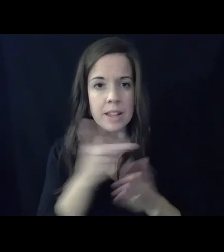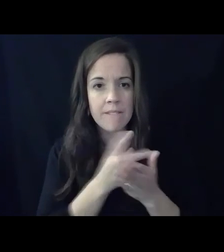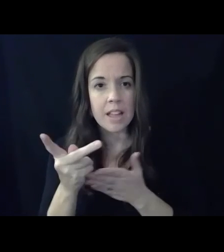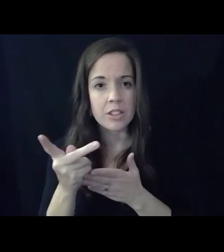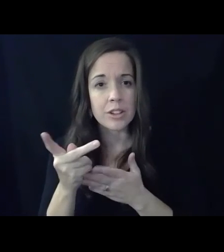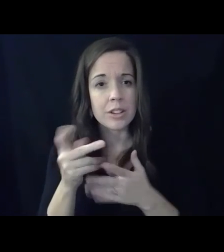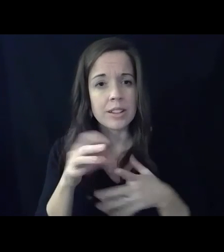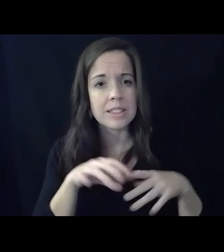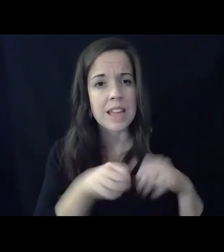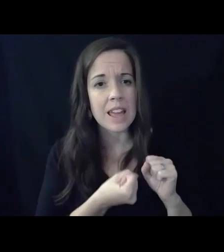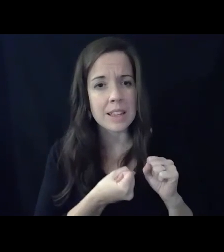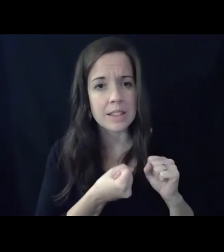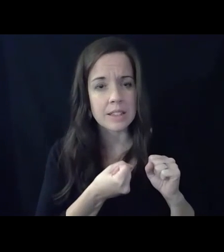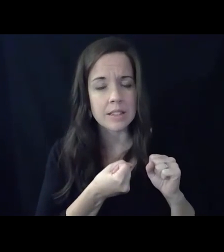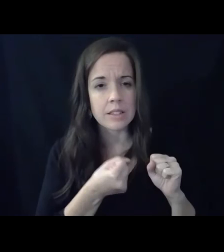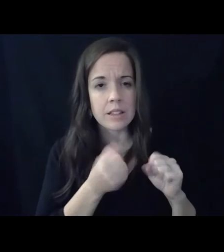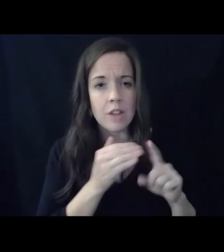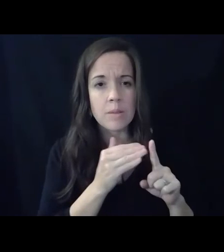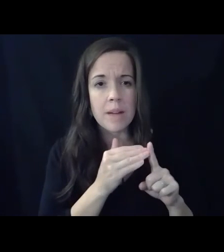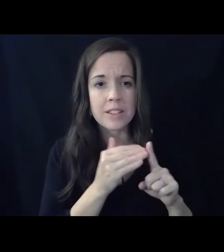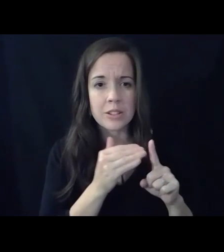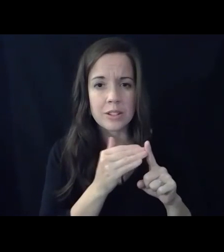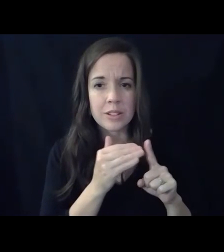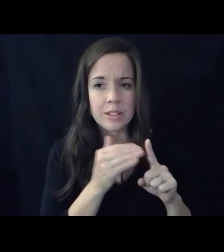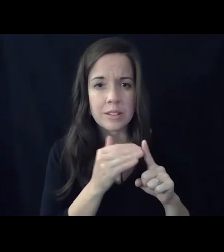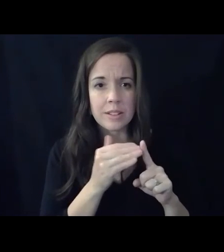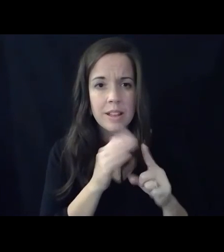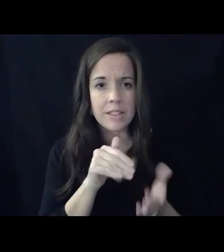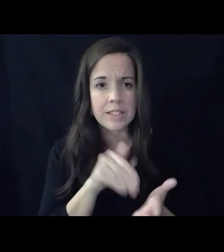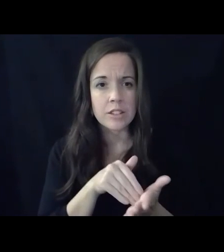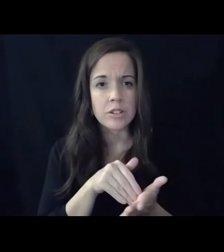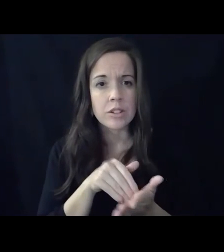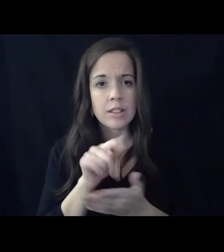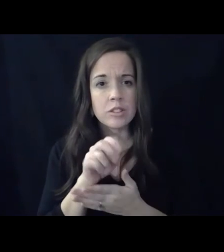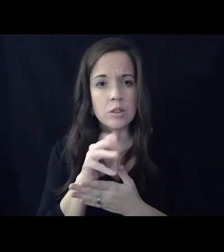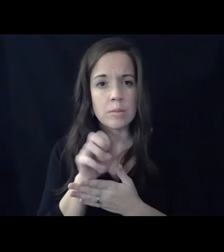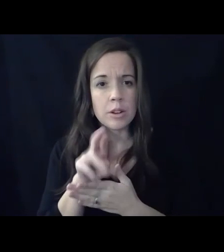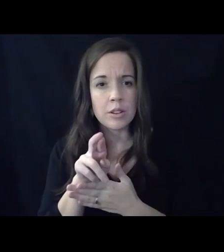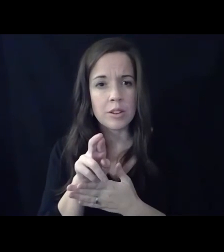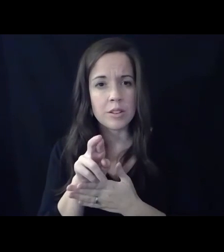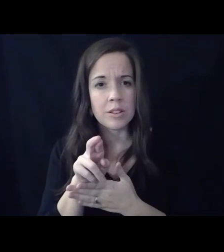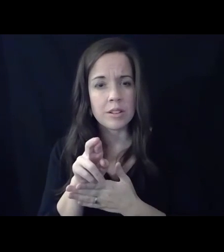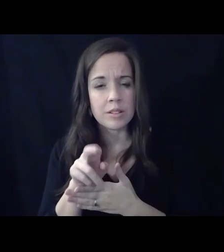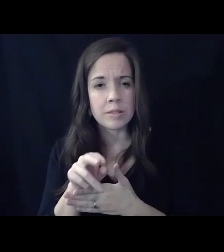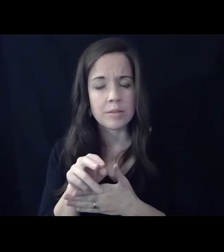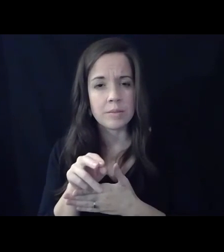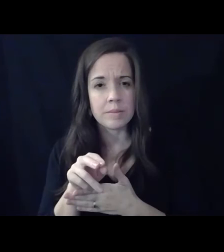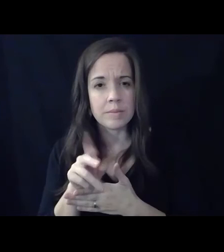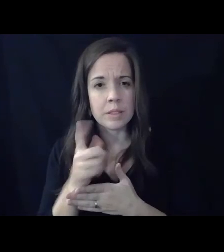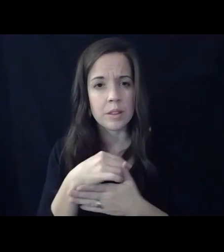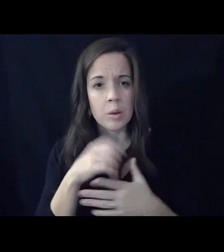a reminder—at the center the tumor ballooning, like hope.